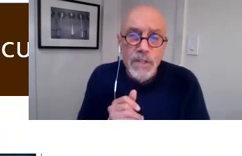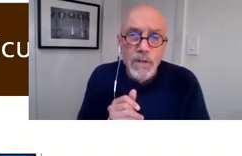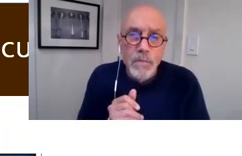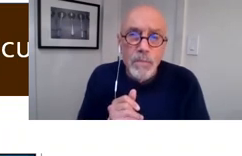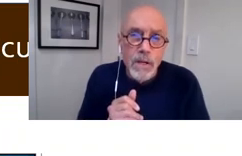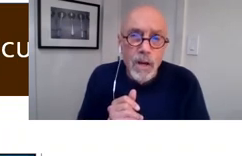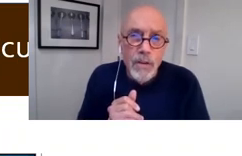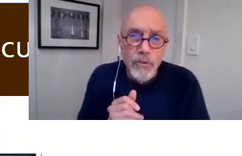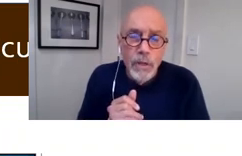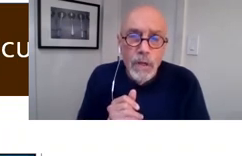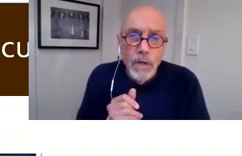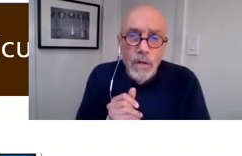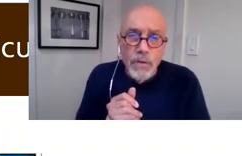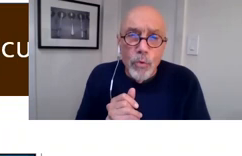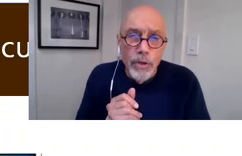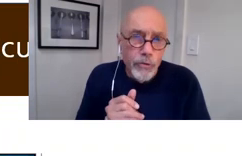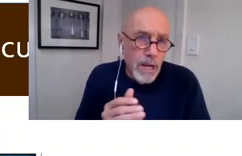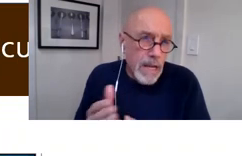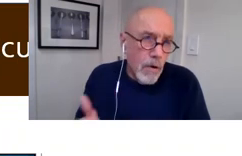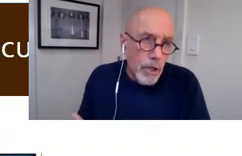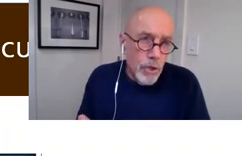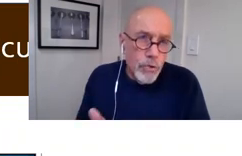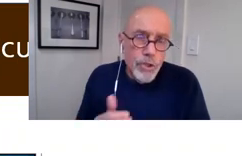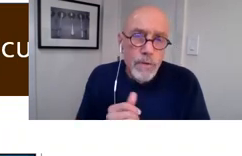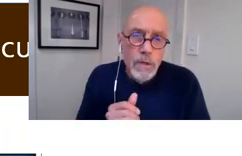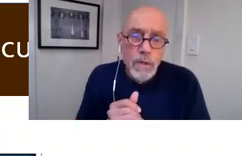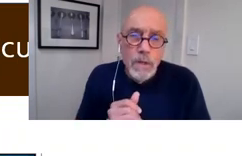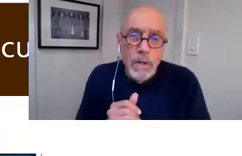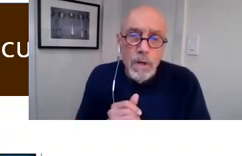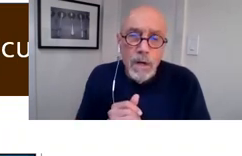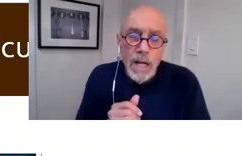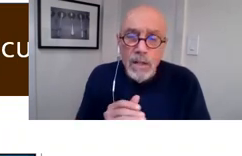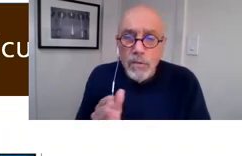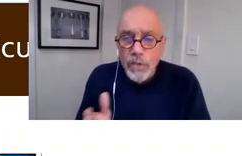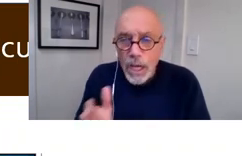realized. Because the risks right now are huge. I will